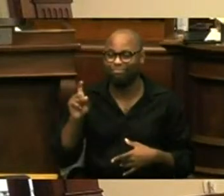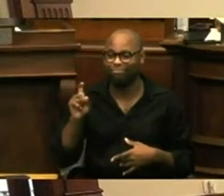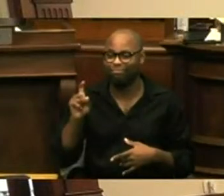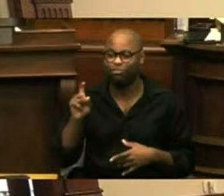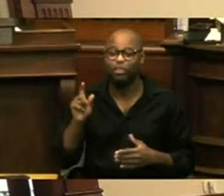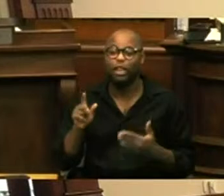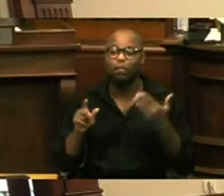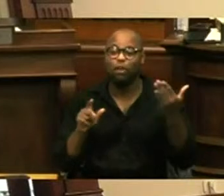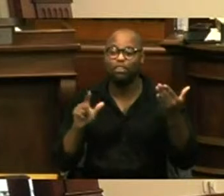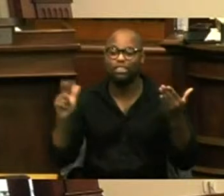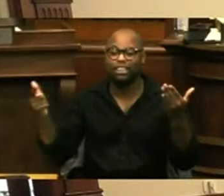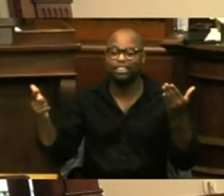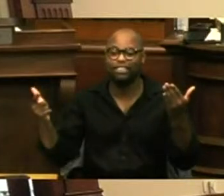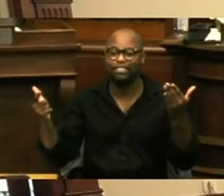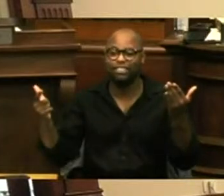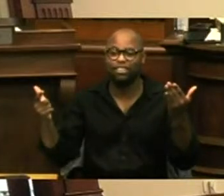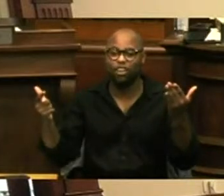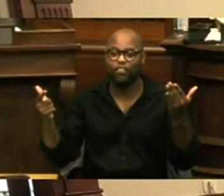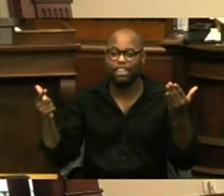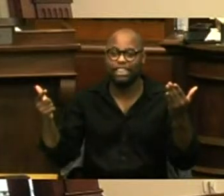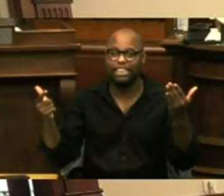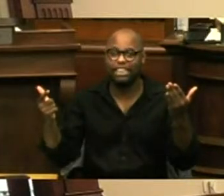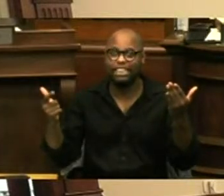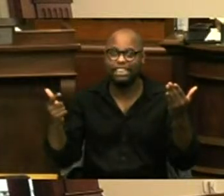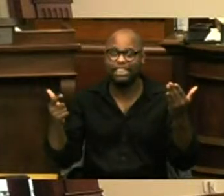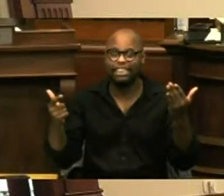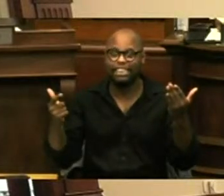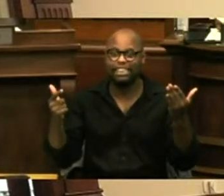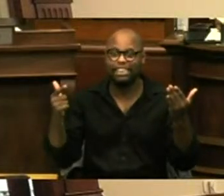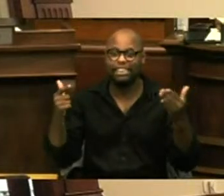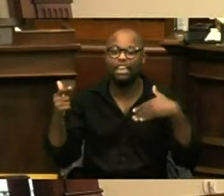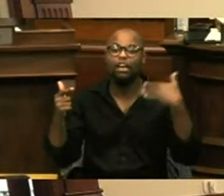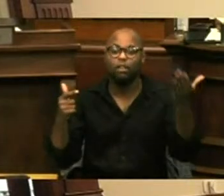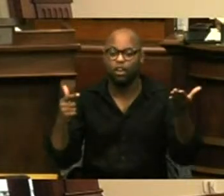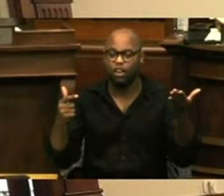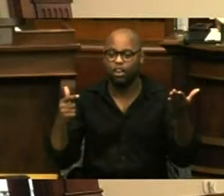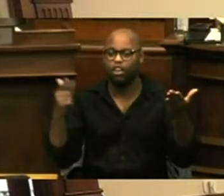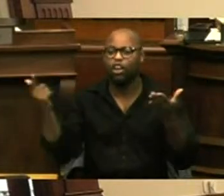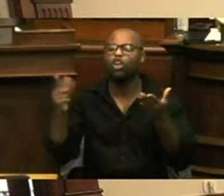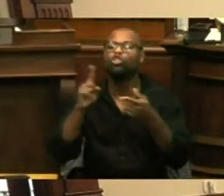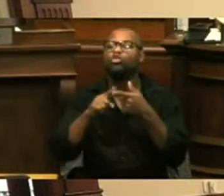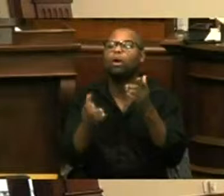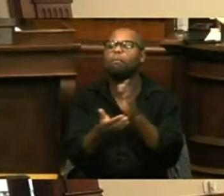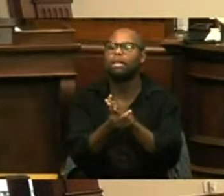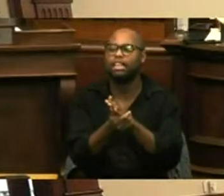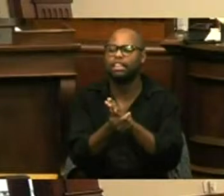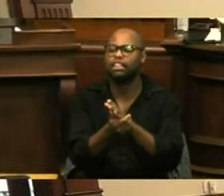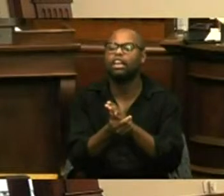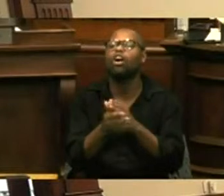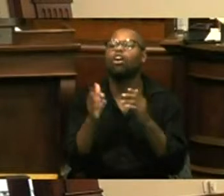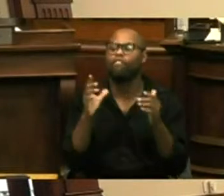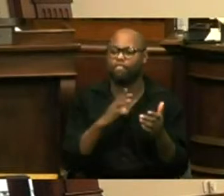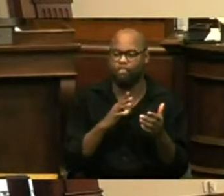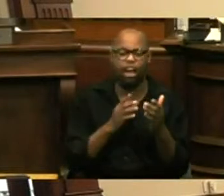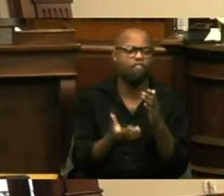comments, or concerns? I need a